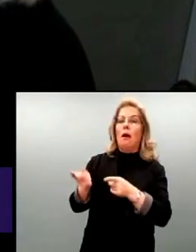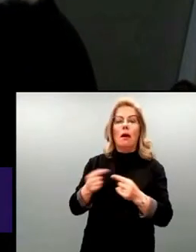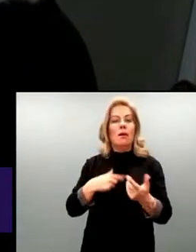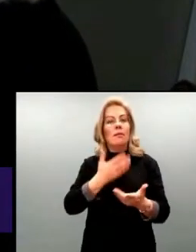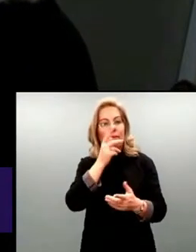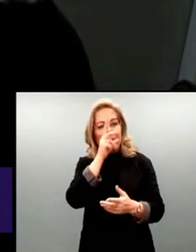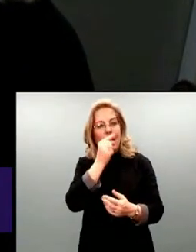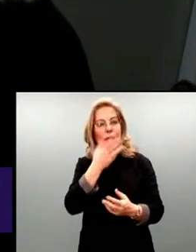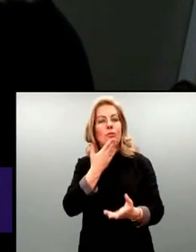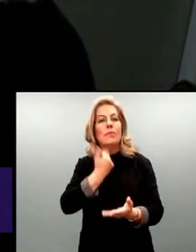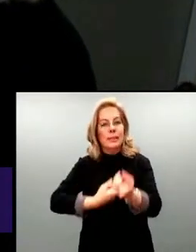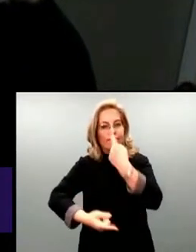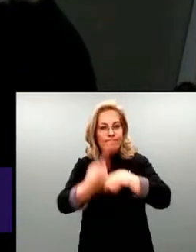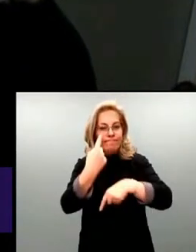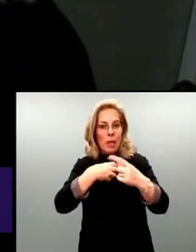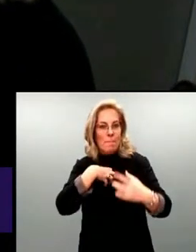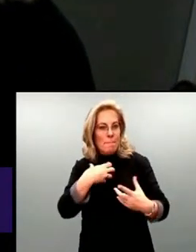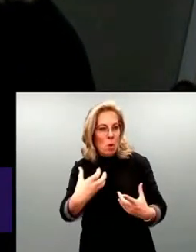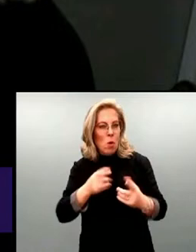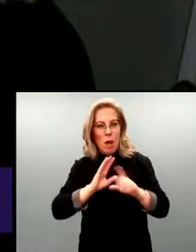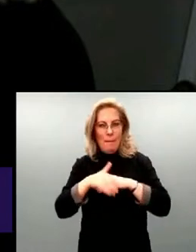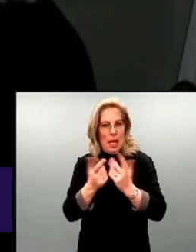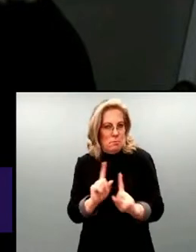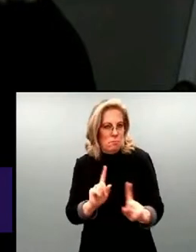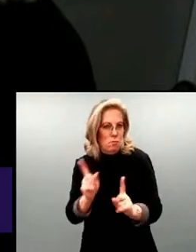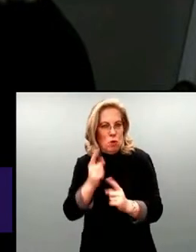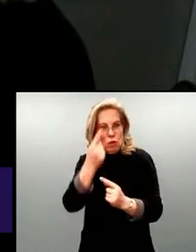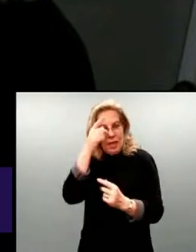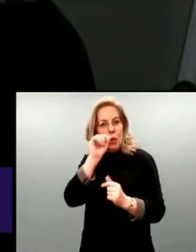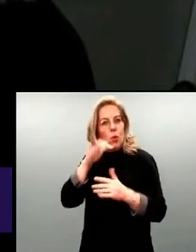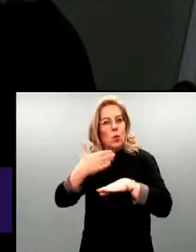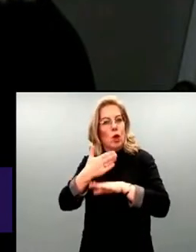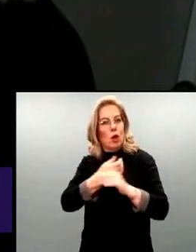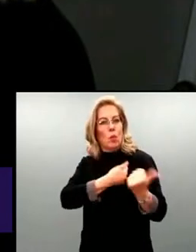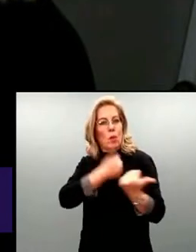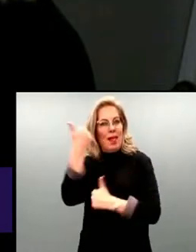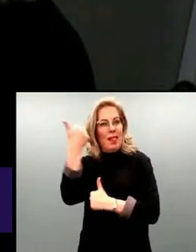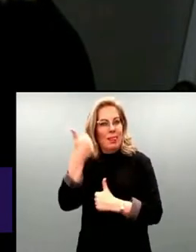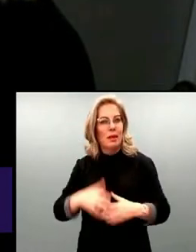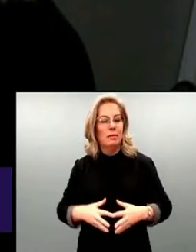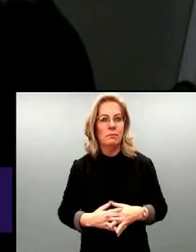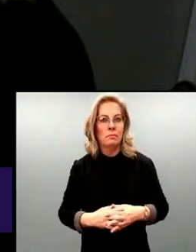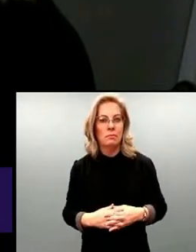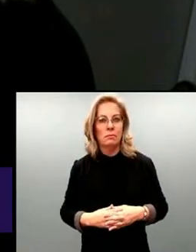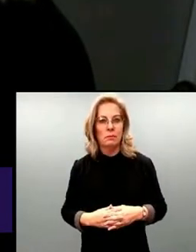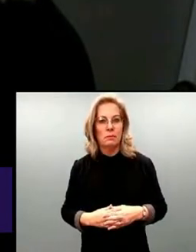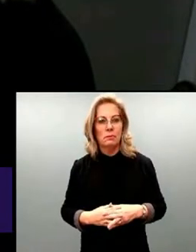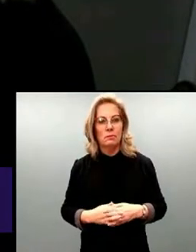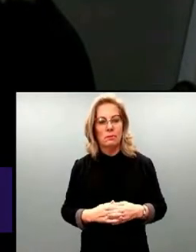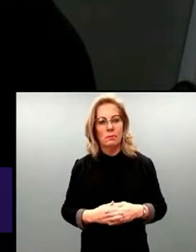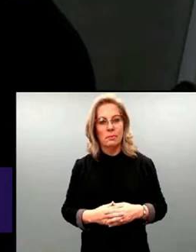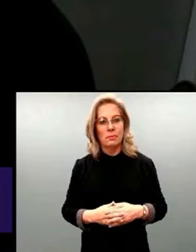Certainly.